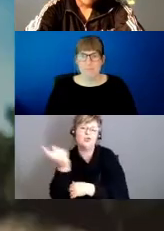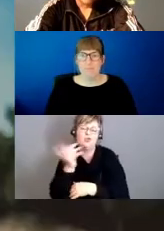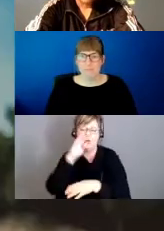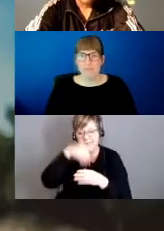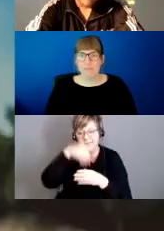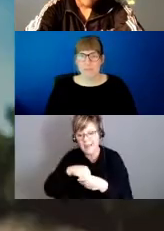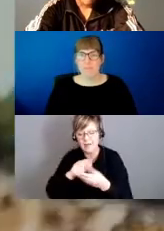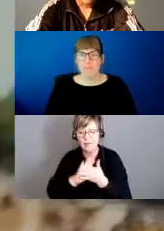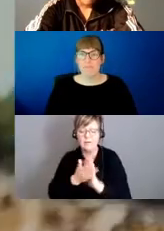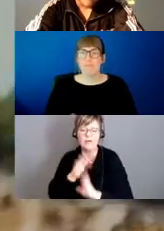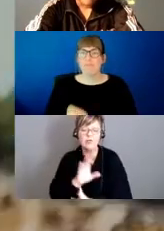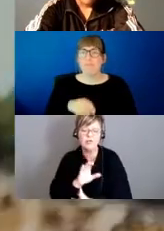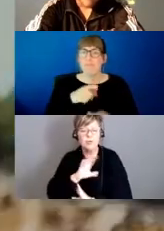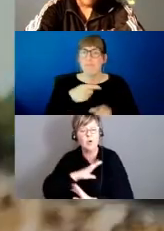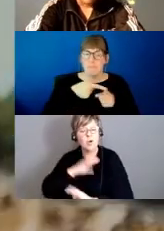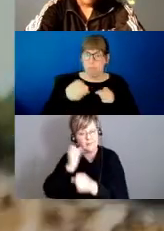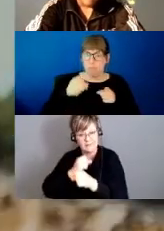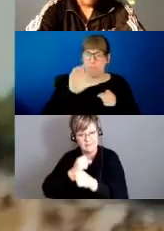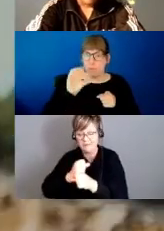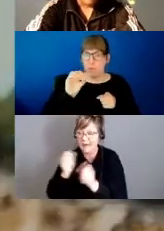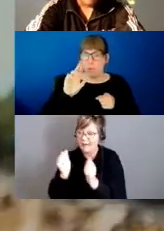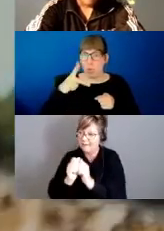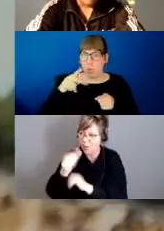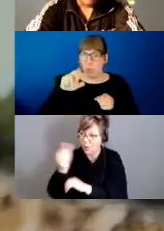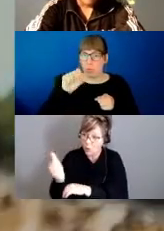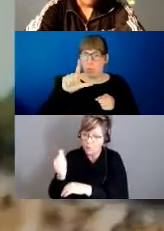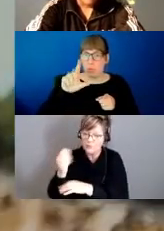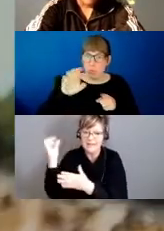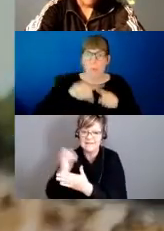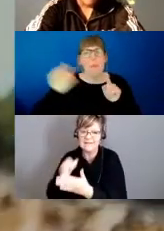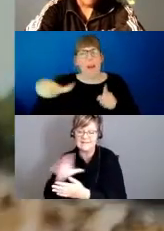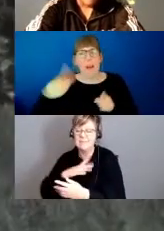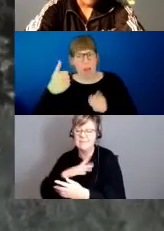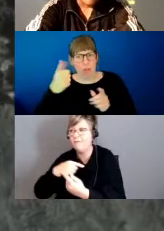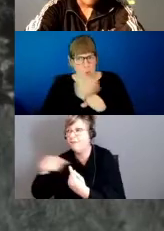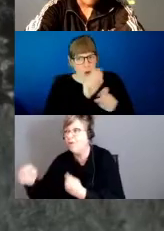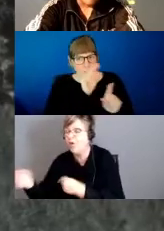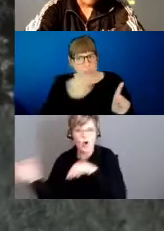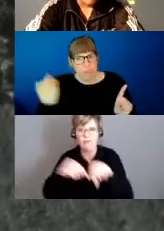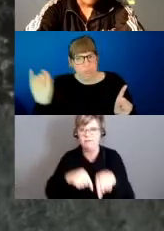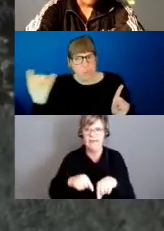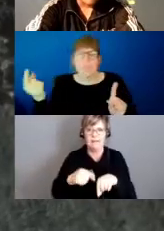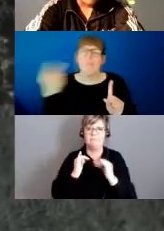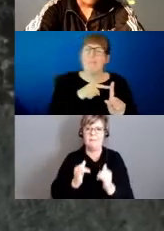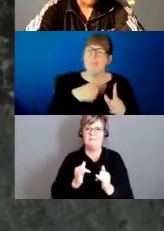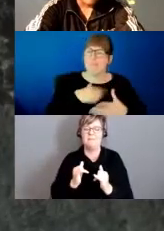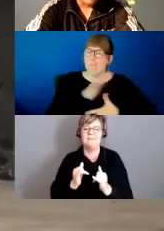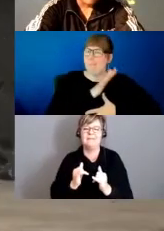OF CORPUSCULE AS WELL. I WORK FOR OTHER ARTISTS, BUT I ALWAYS GO BACK TO CORPUSCULE DANSE COMPANY.